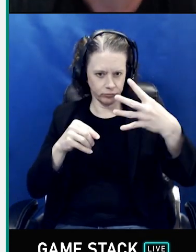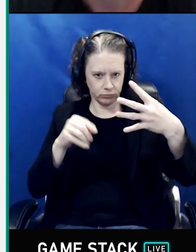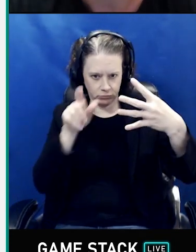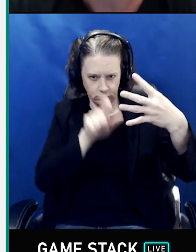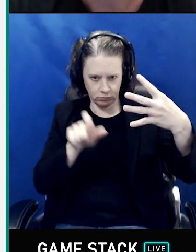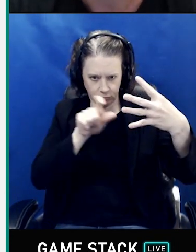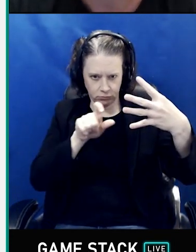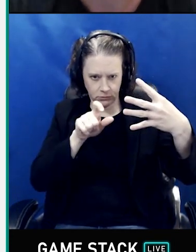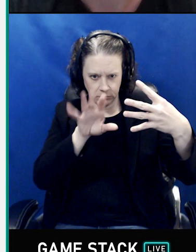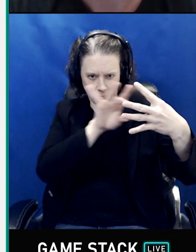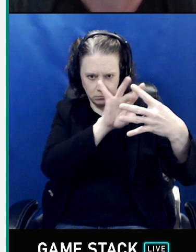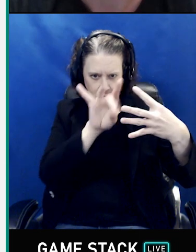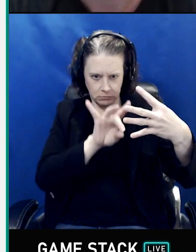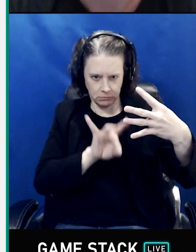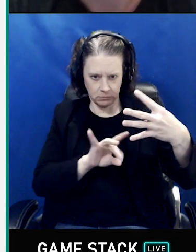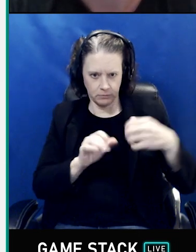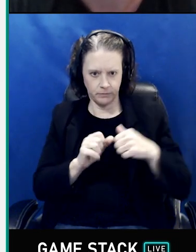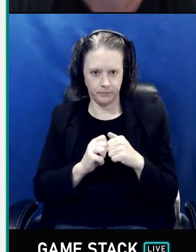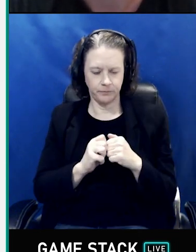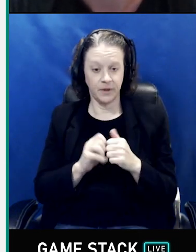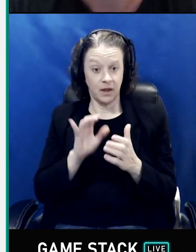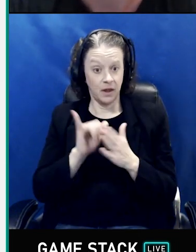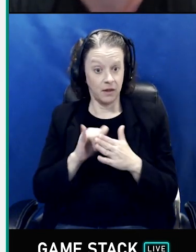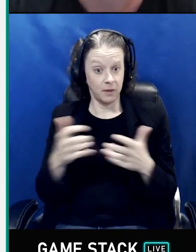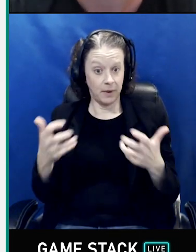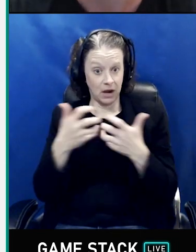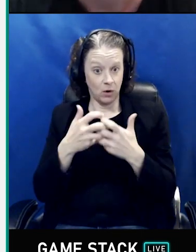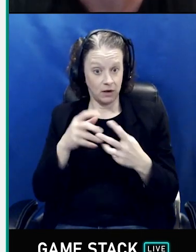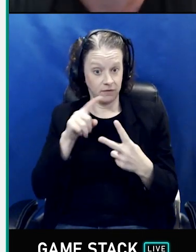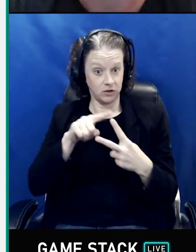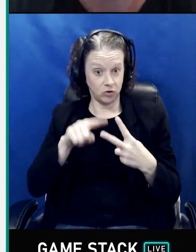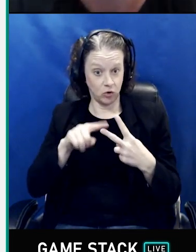The pairing of these two input modalities provides a truly